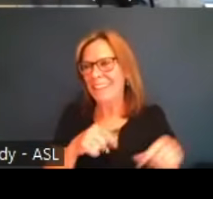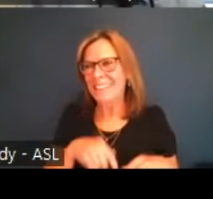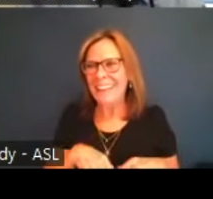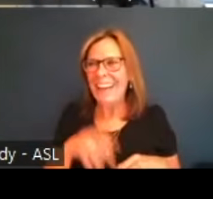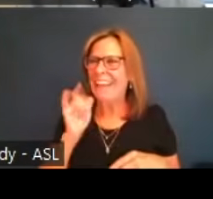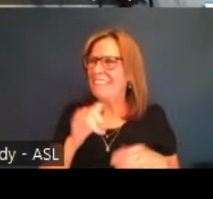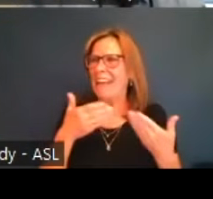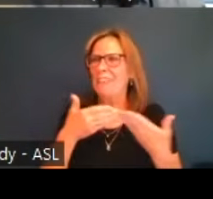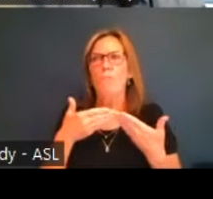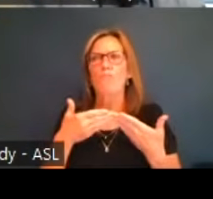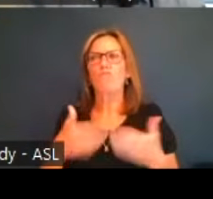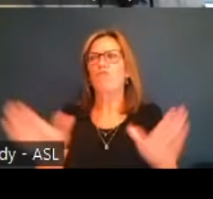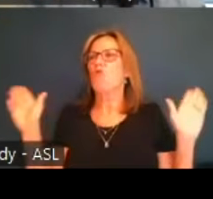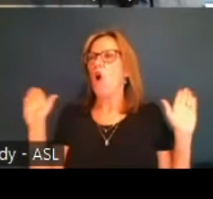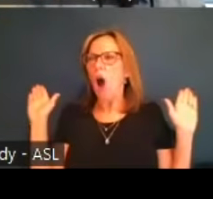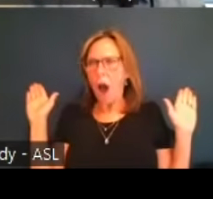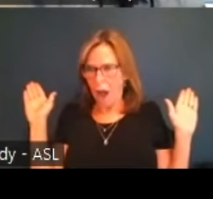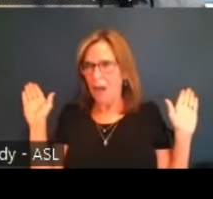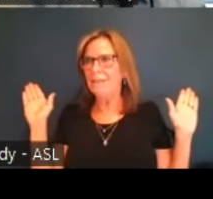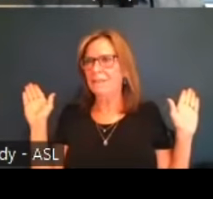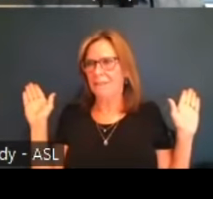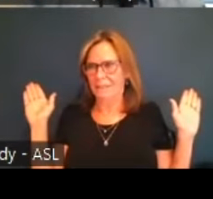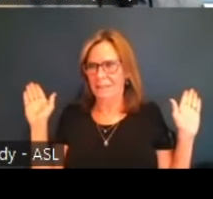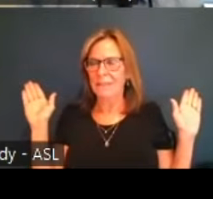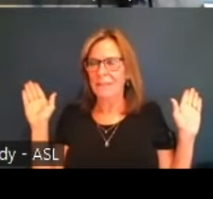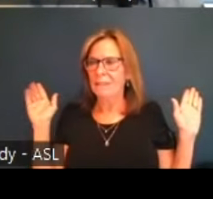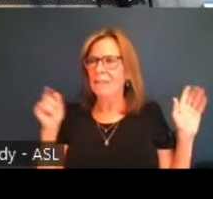a service dog or a guide dog or some type of service animal